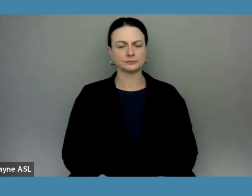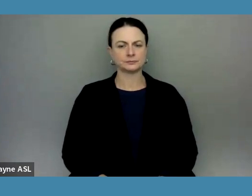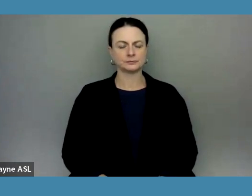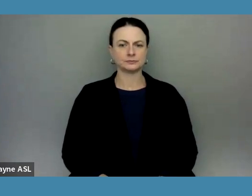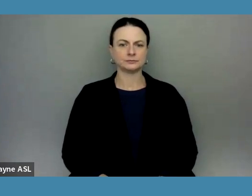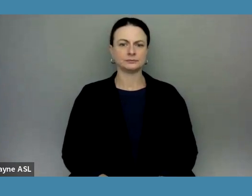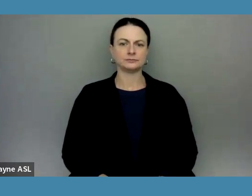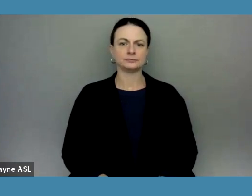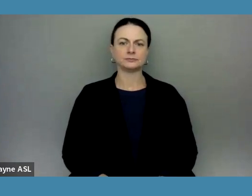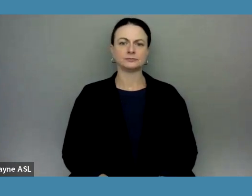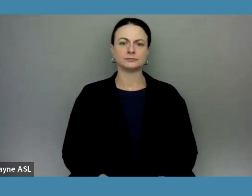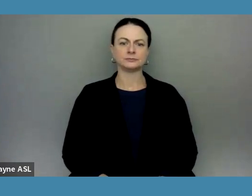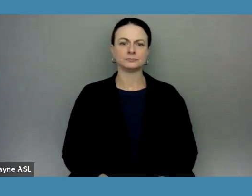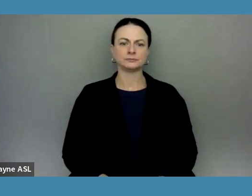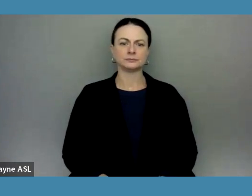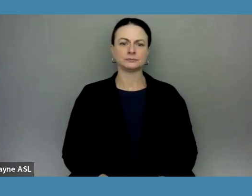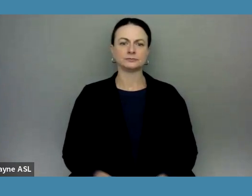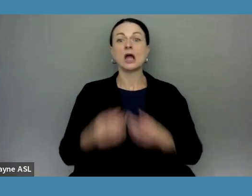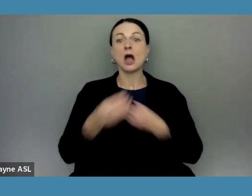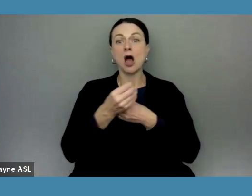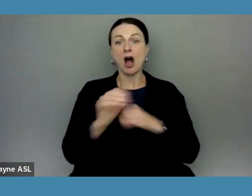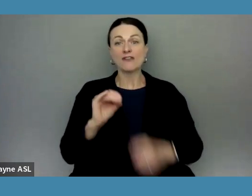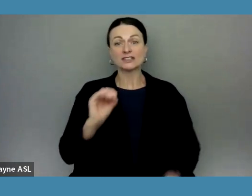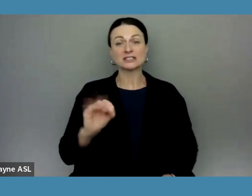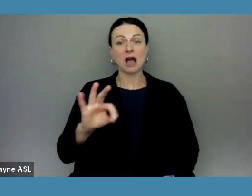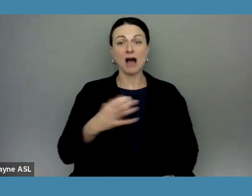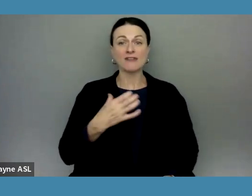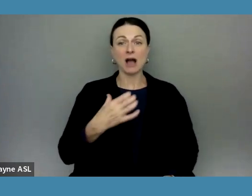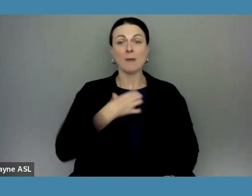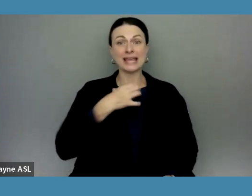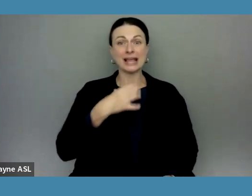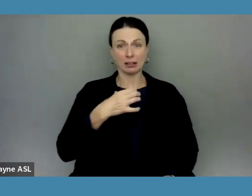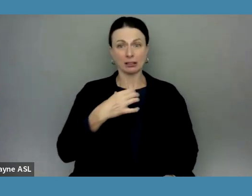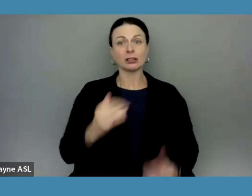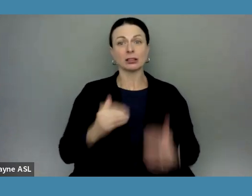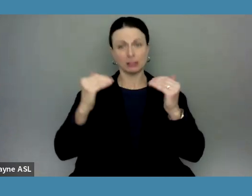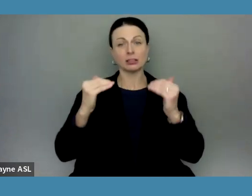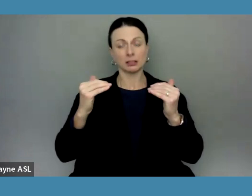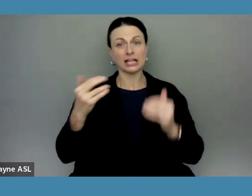The Office of Appeal Hearings, OAH is part of the Florida Department of Children